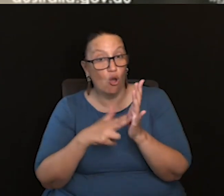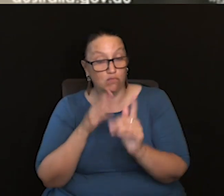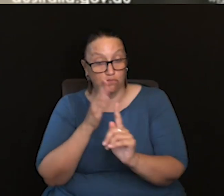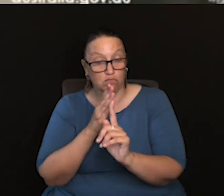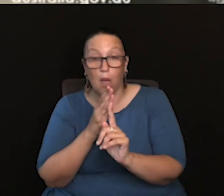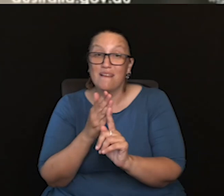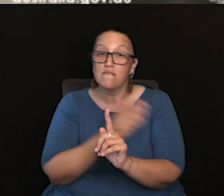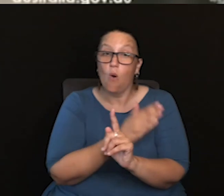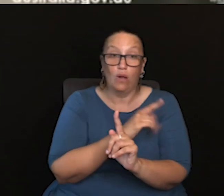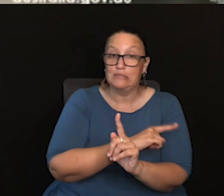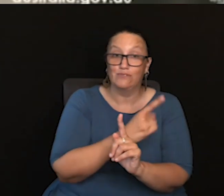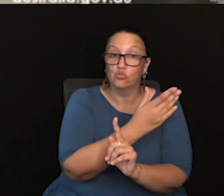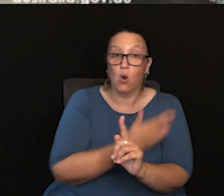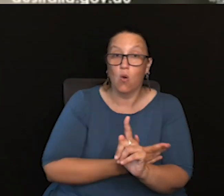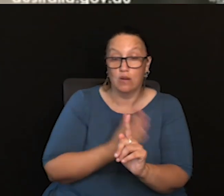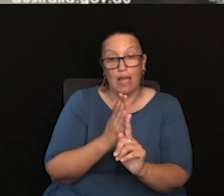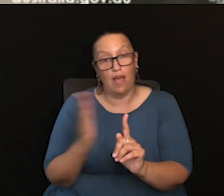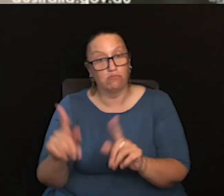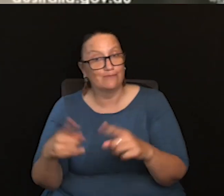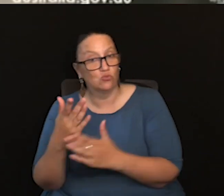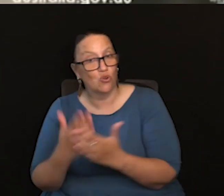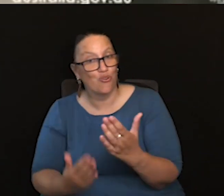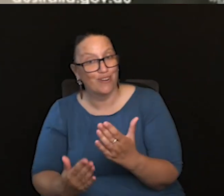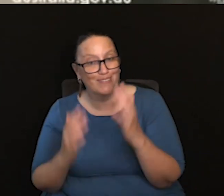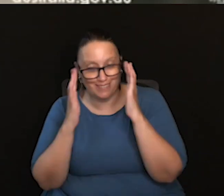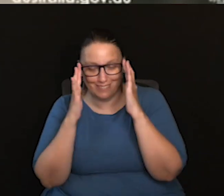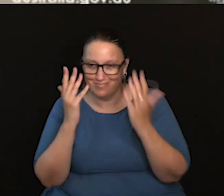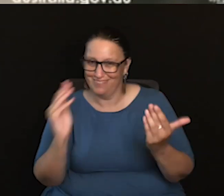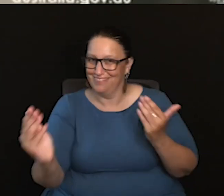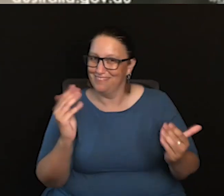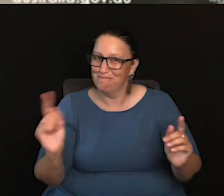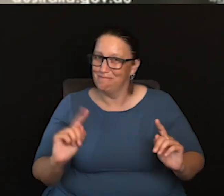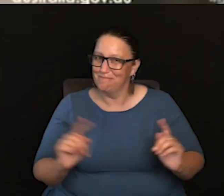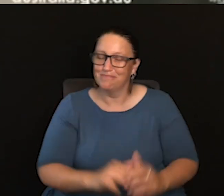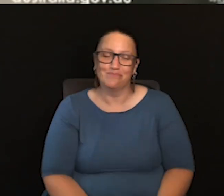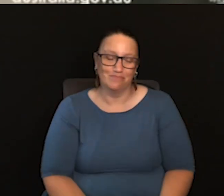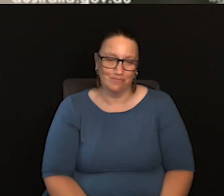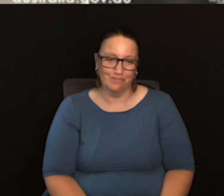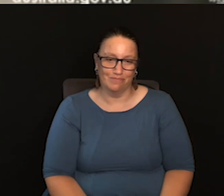Exactly the sorts of questions we were asked earlier about maintaining workforce in healthcare settings,